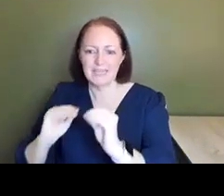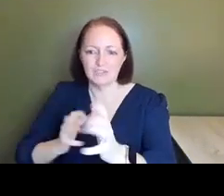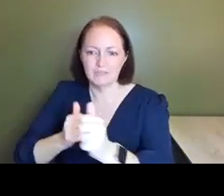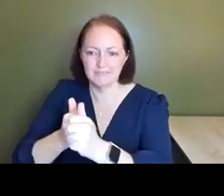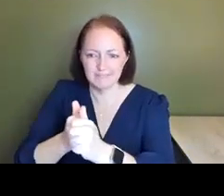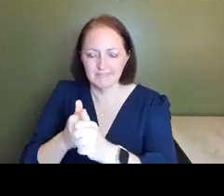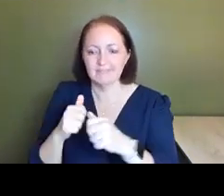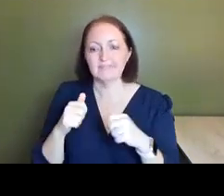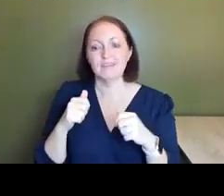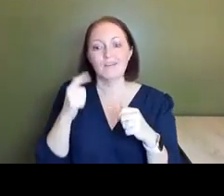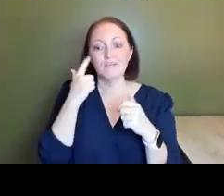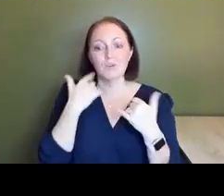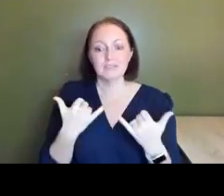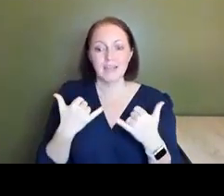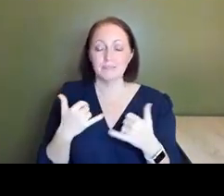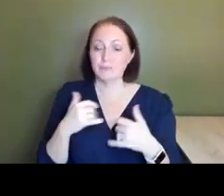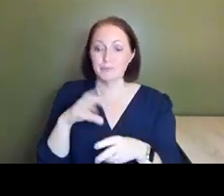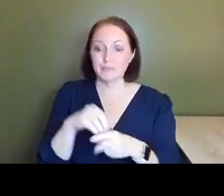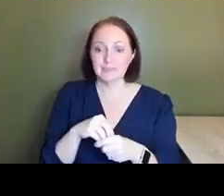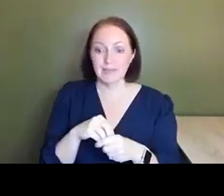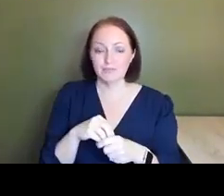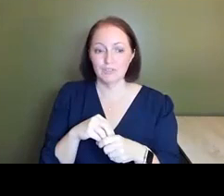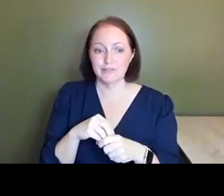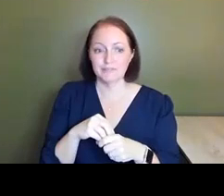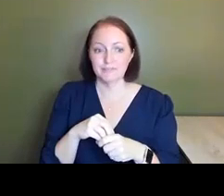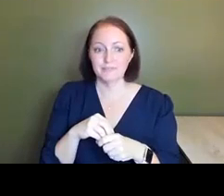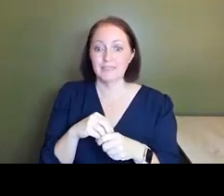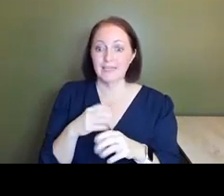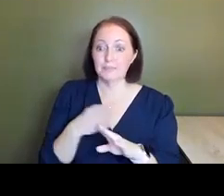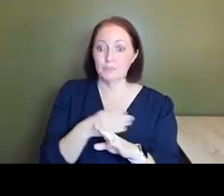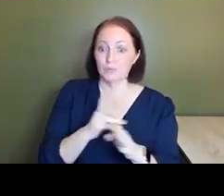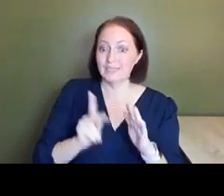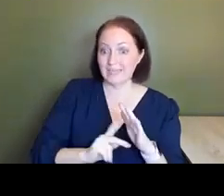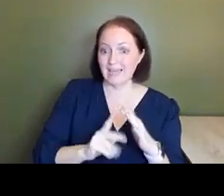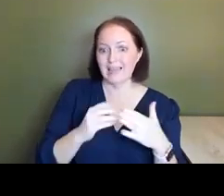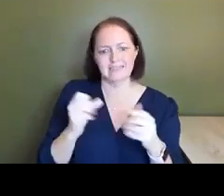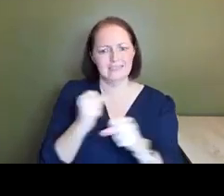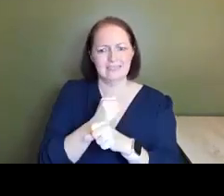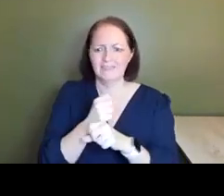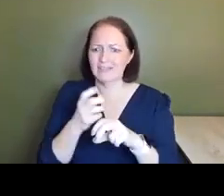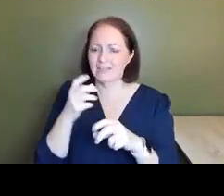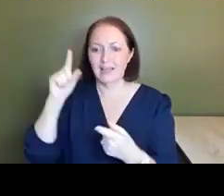For example participation in PreK leads to statistically significant reductions in child